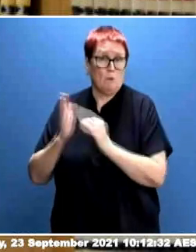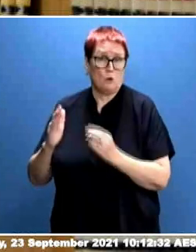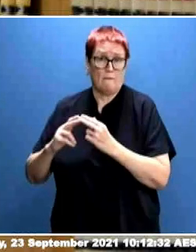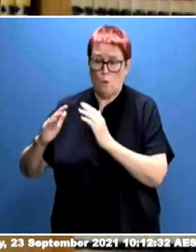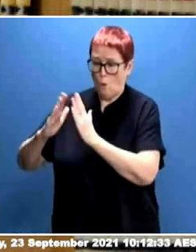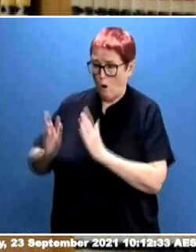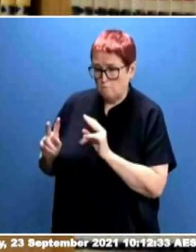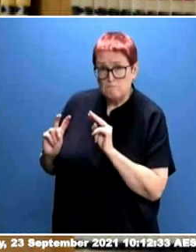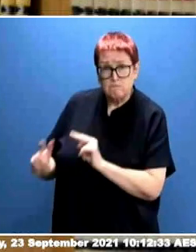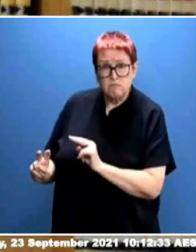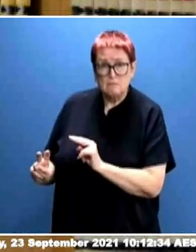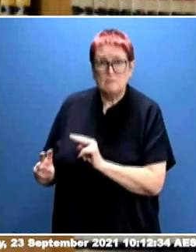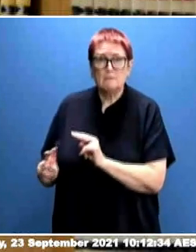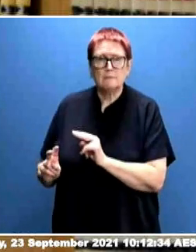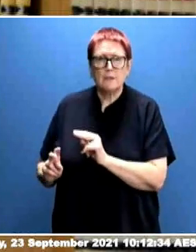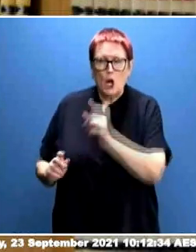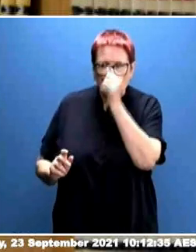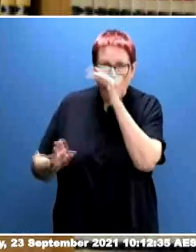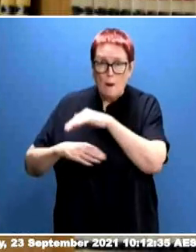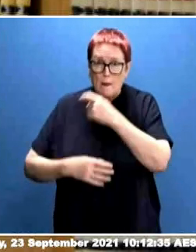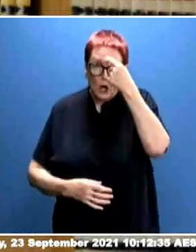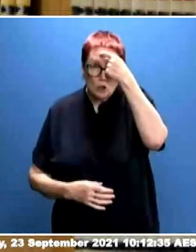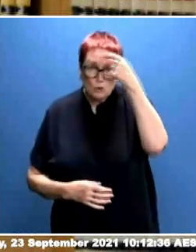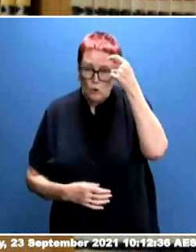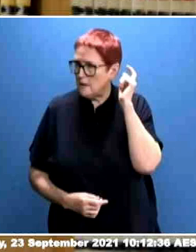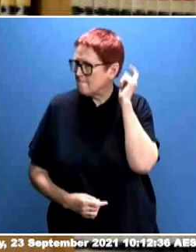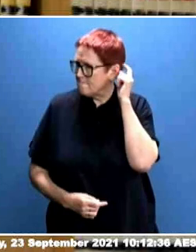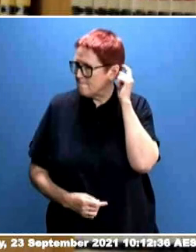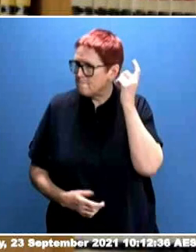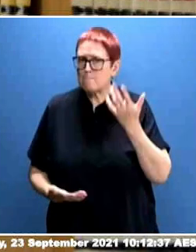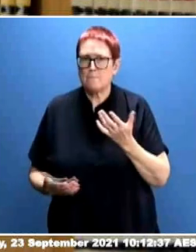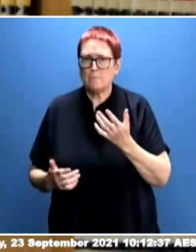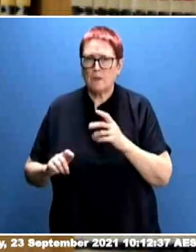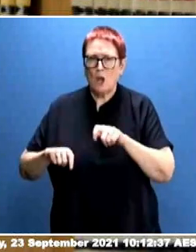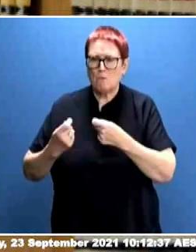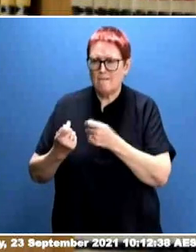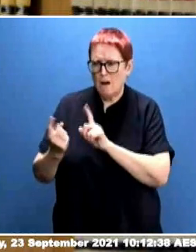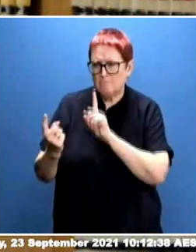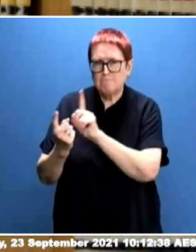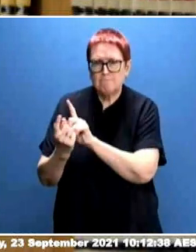It's about being trauma informed, it's about providing an individualised response to a child's needs